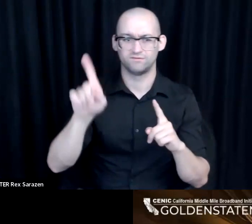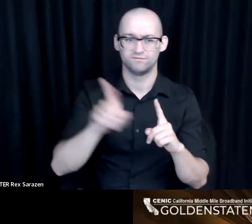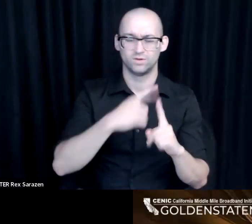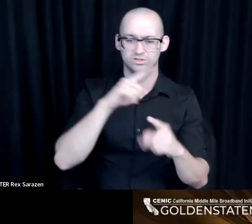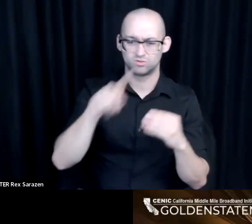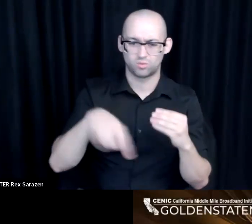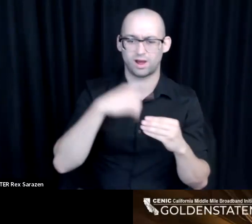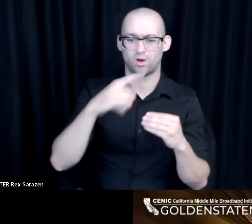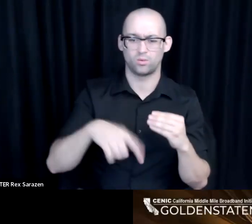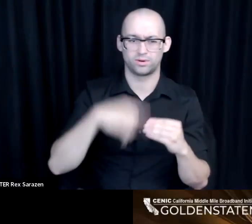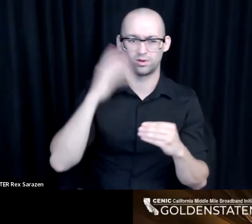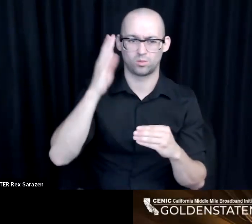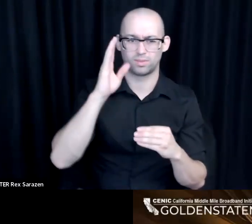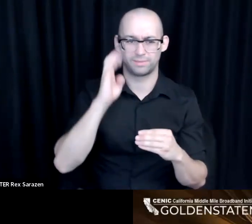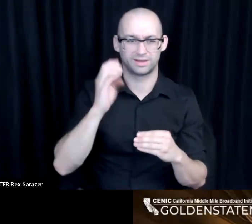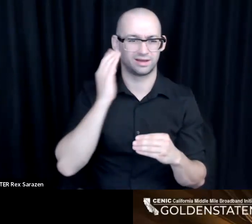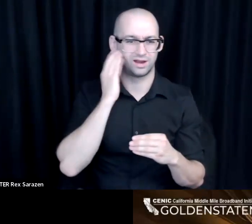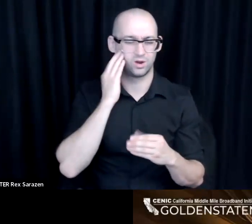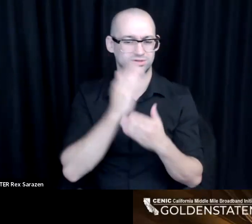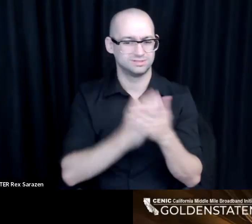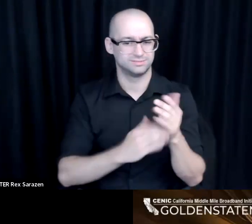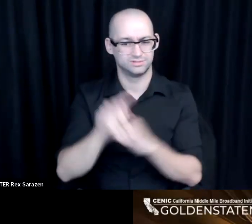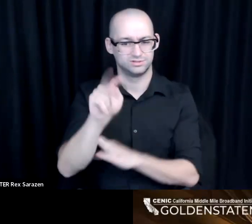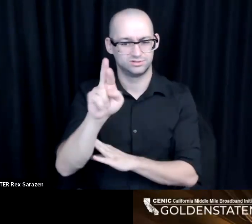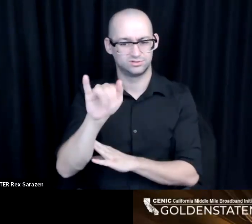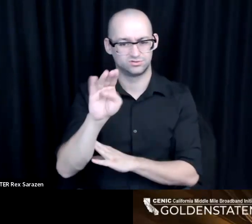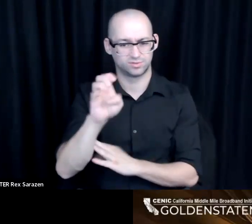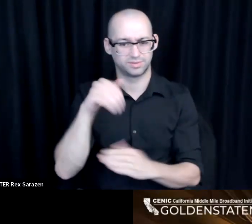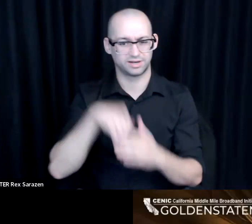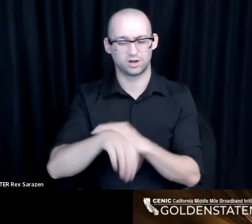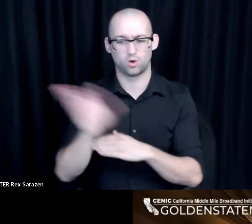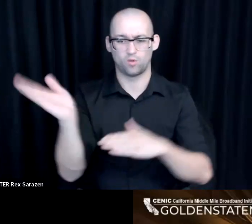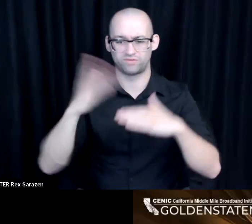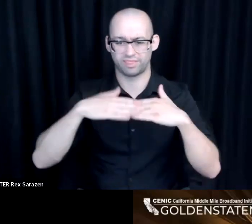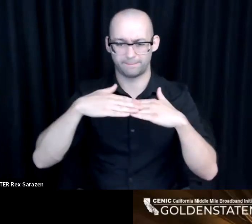some Tribes in overlap. And that question's been posed to me by several Tribes. Whether or not they